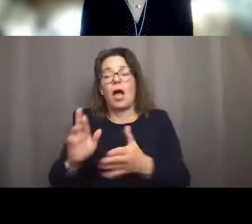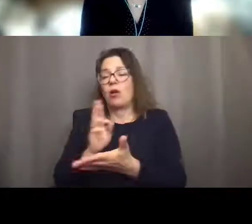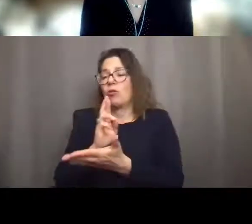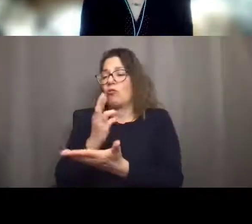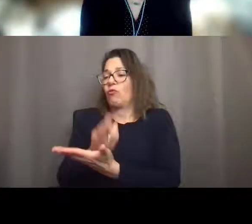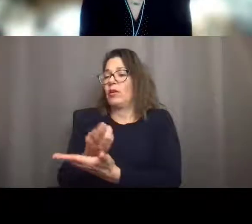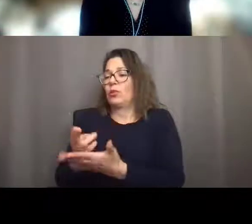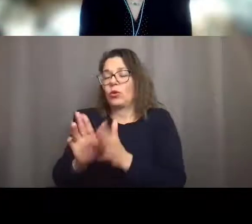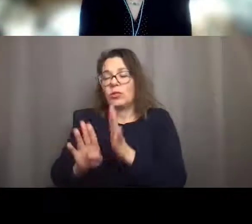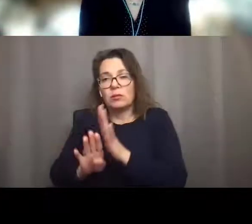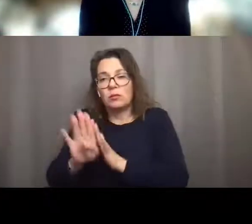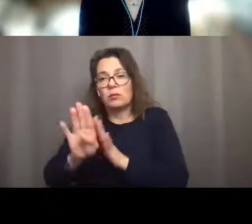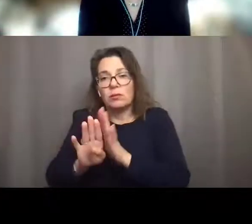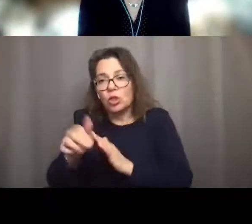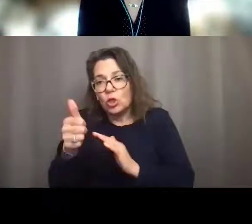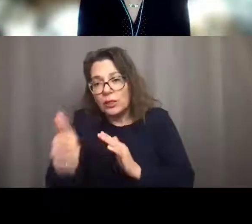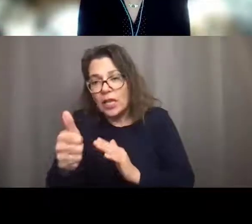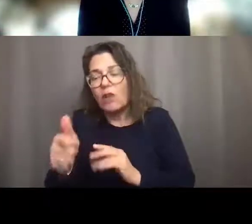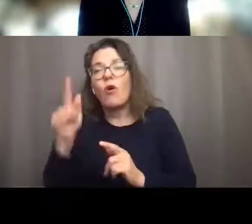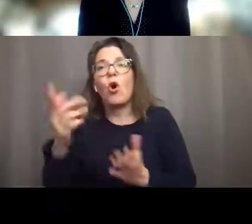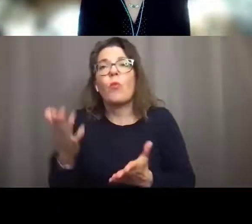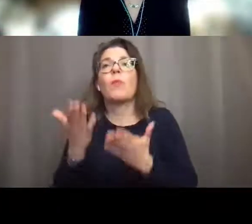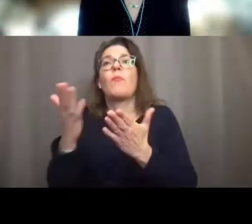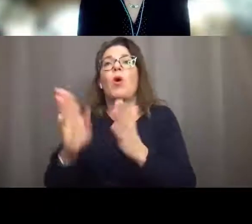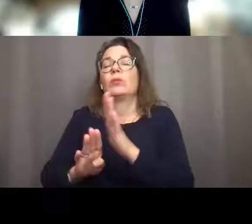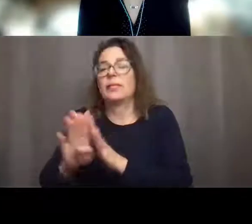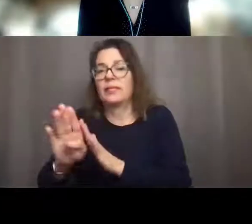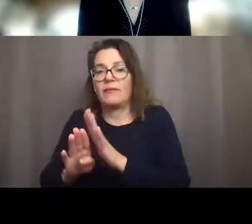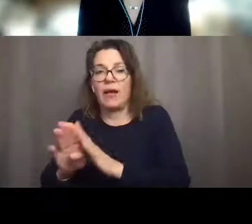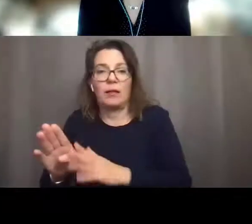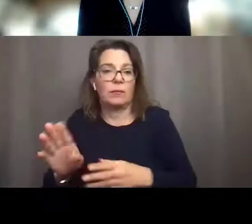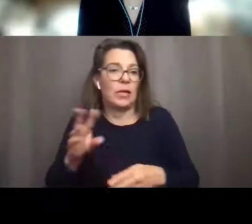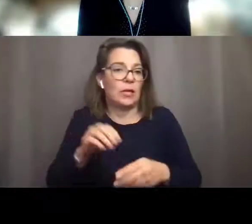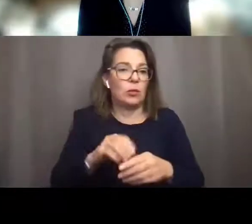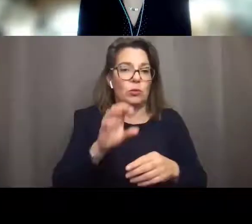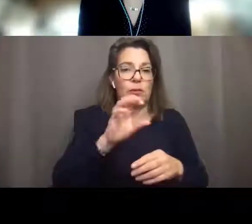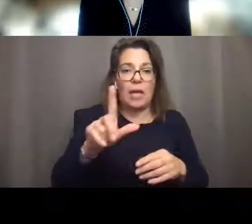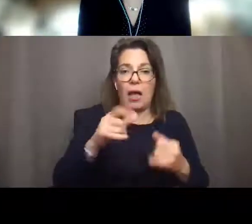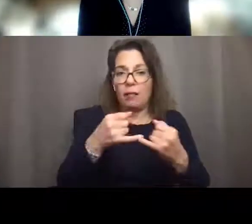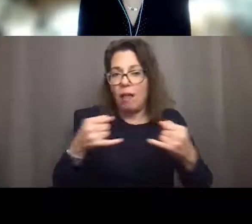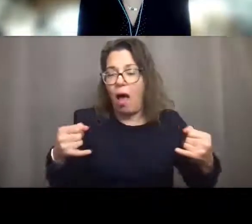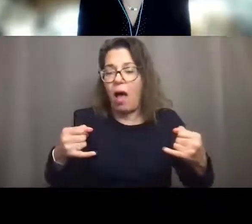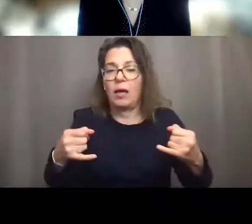or you're proposed to develop, okay? And these include cell lines that are already in existence,